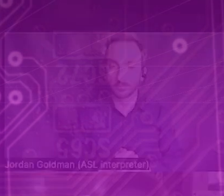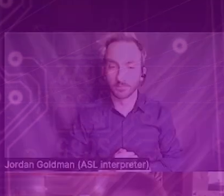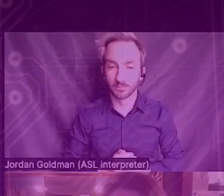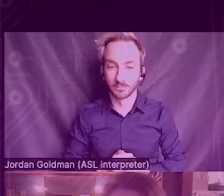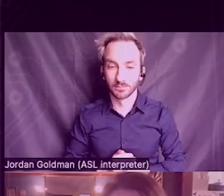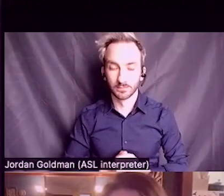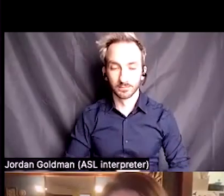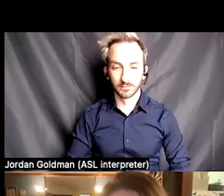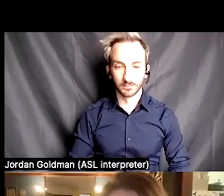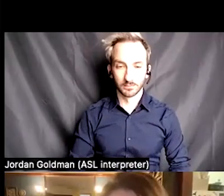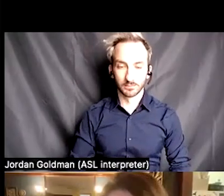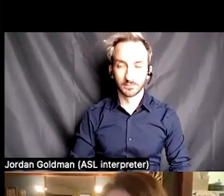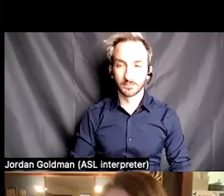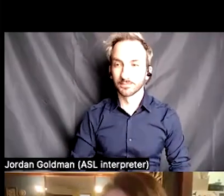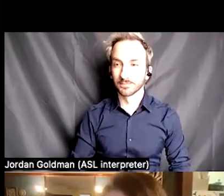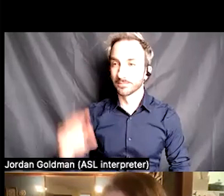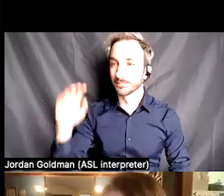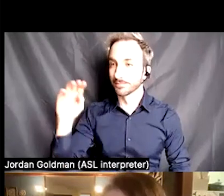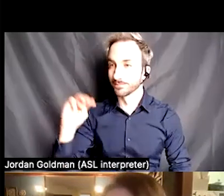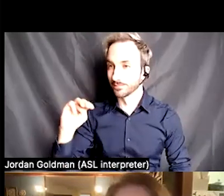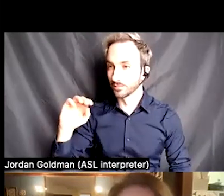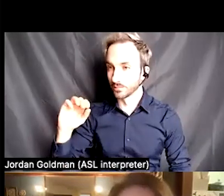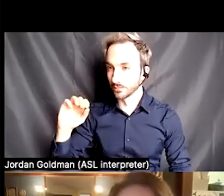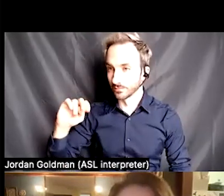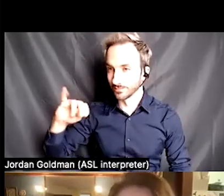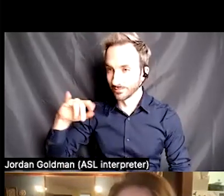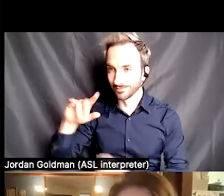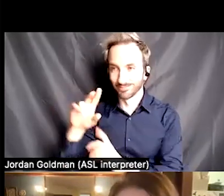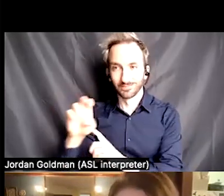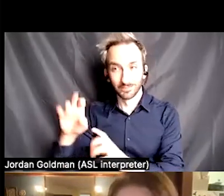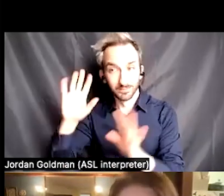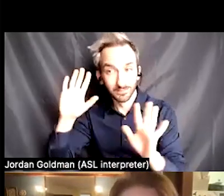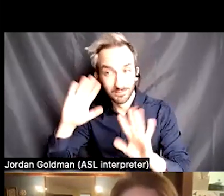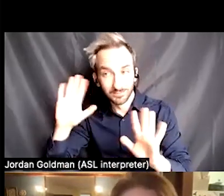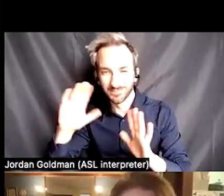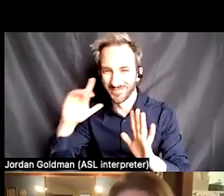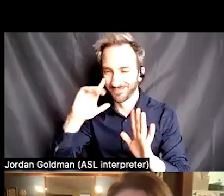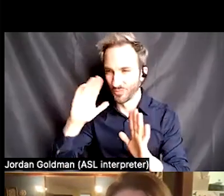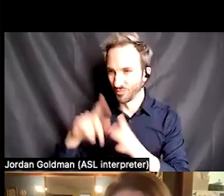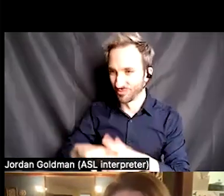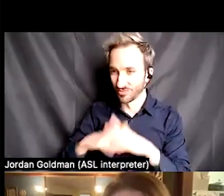Monique: All right. I think we'll get started. Anyone who hasn't joined yet will settle in as we